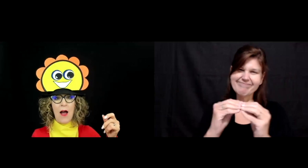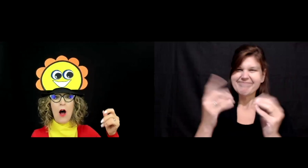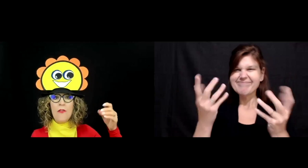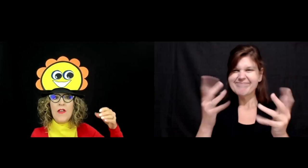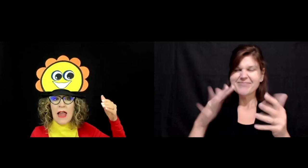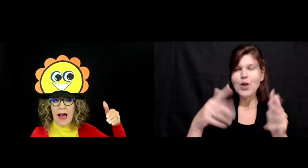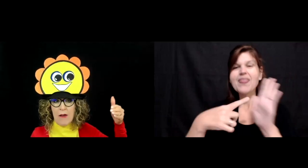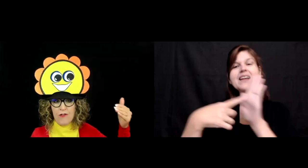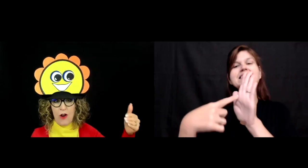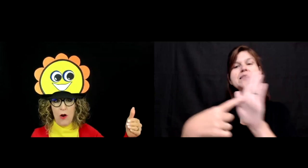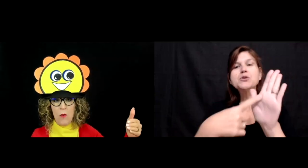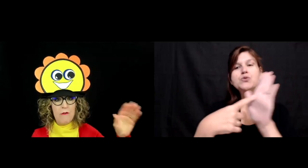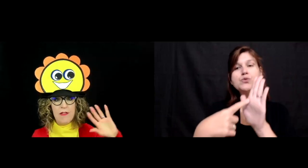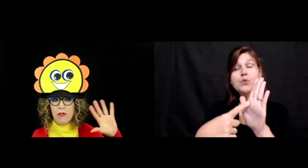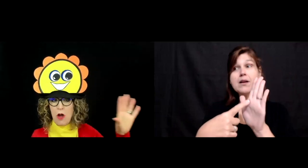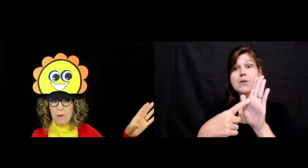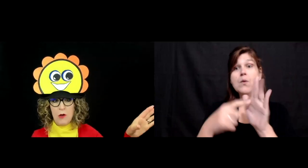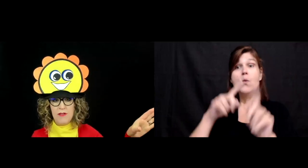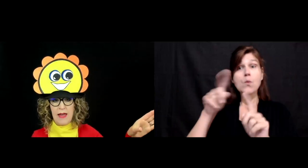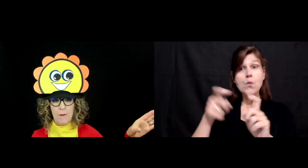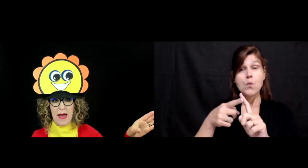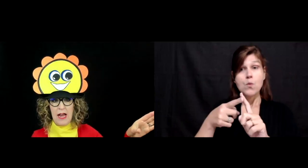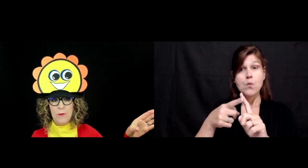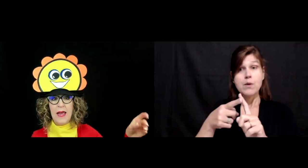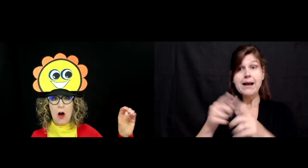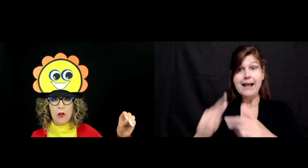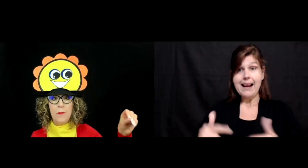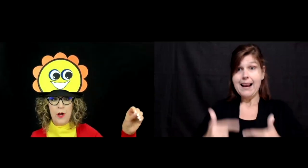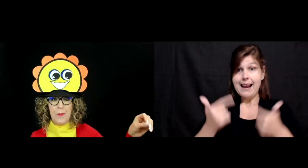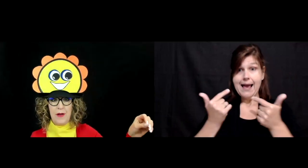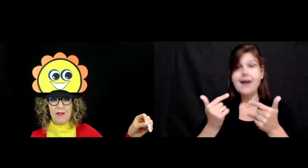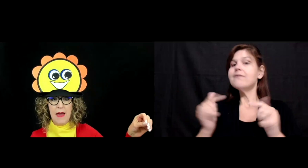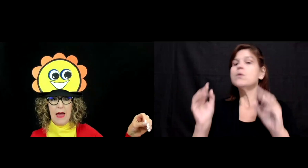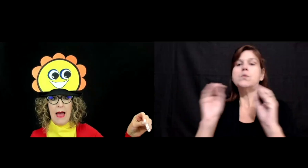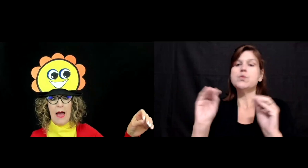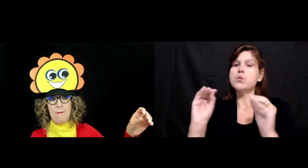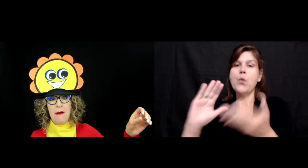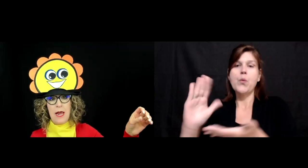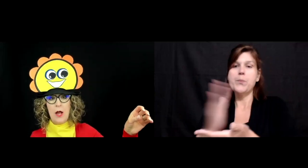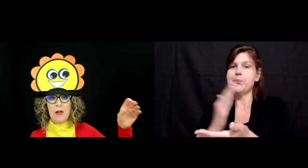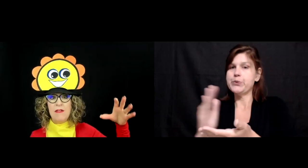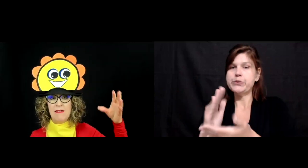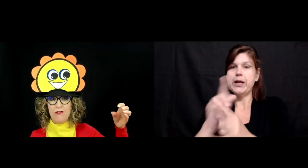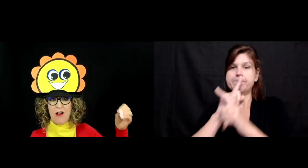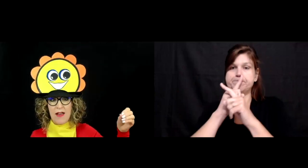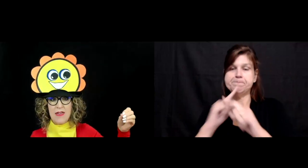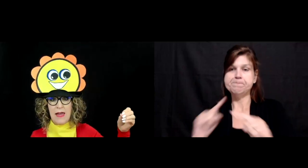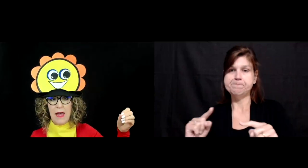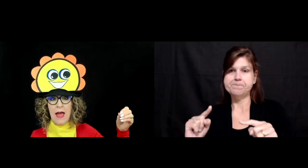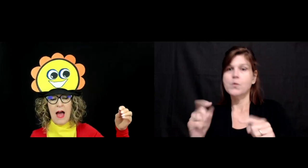On the live show there is no music behind me on purpose, you know, because it's distracting